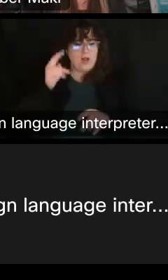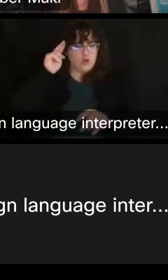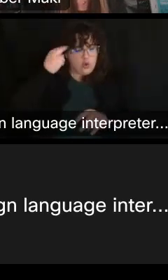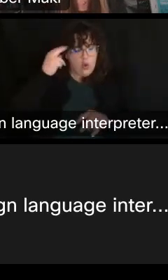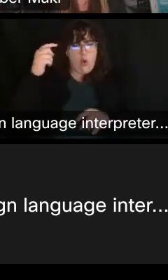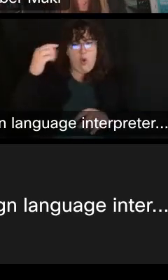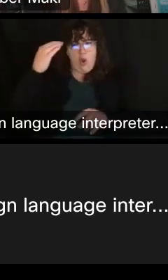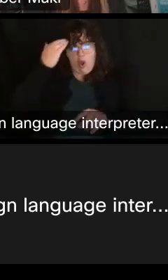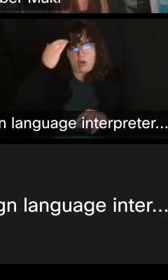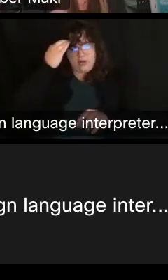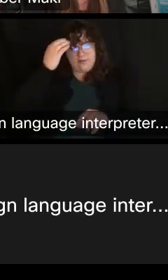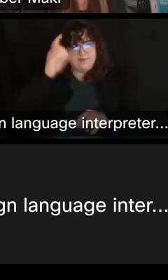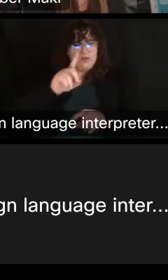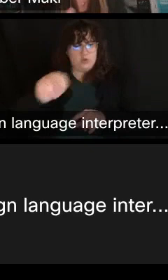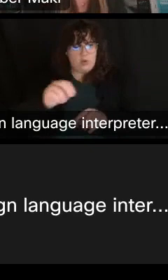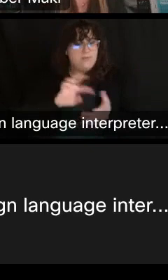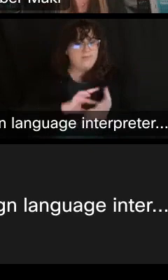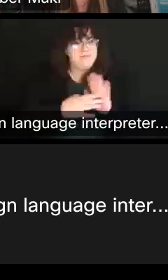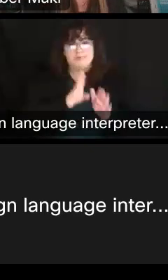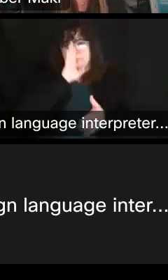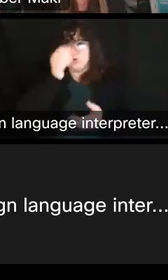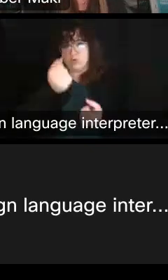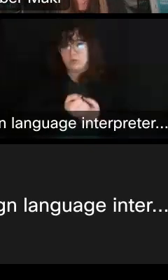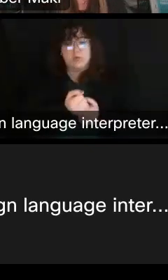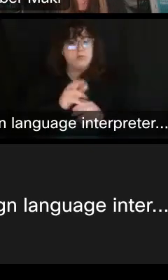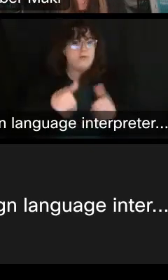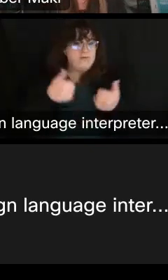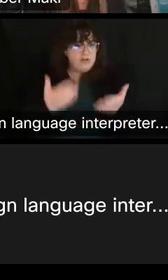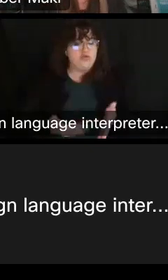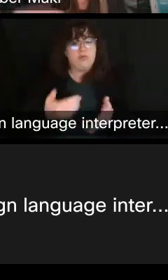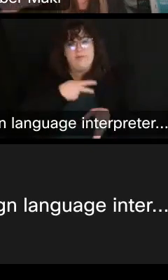direct support professional who has that four years of full-time supervised experience can